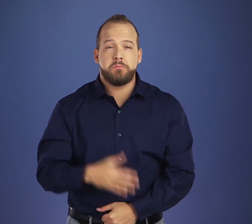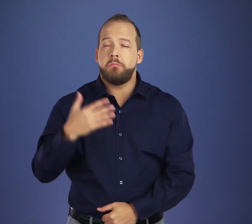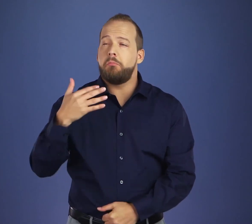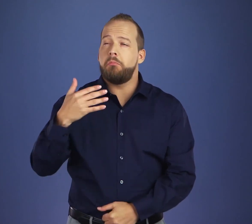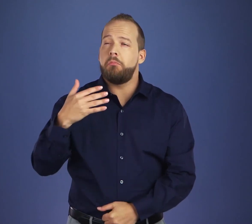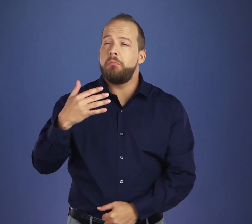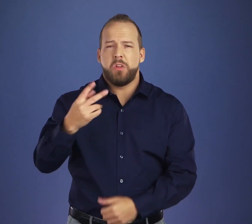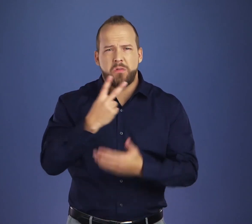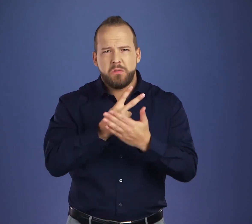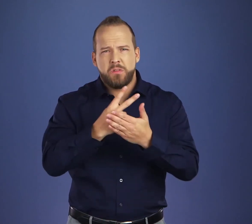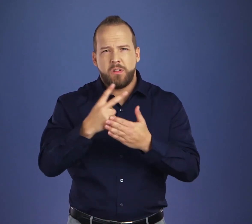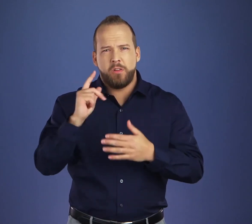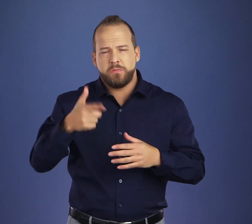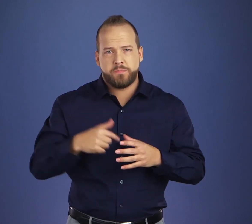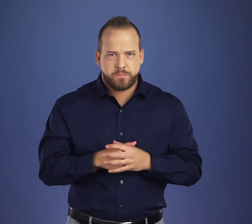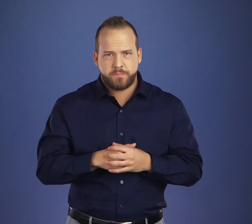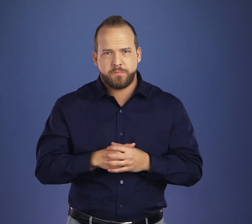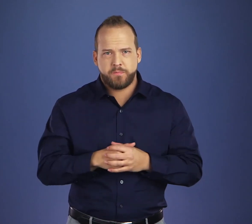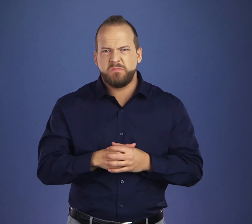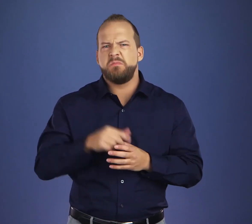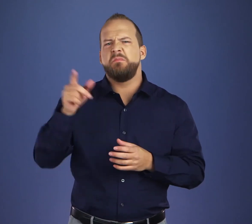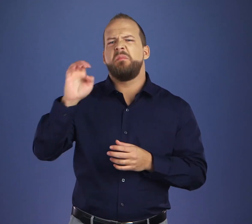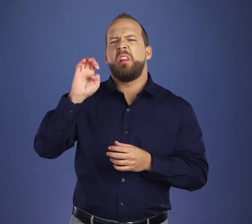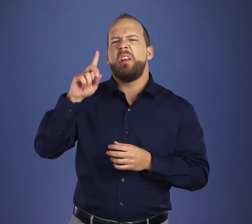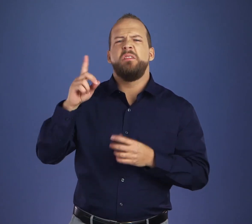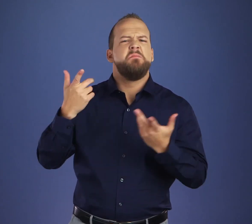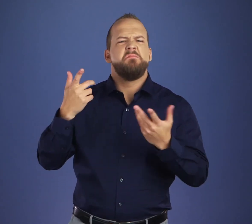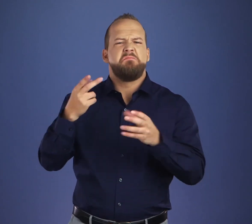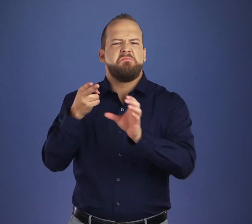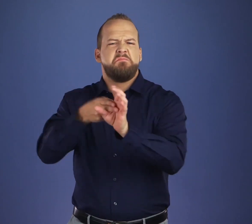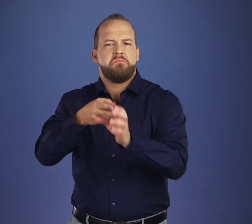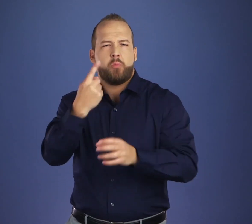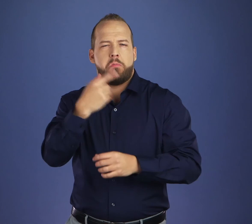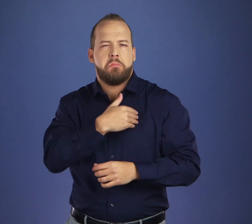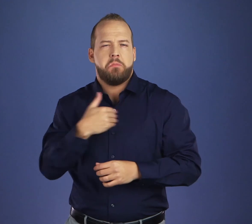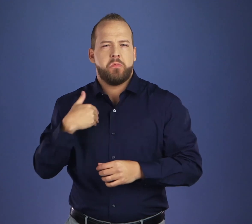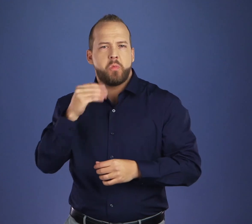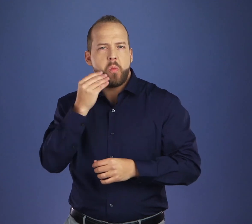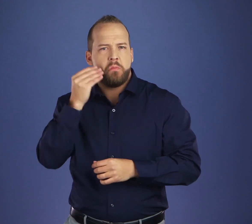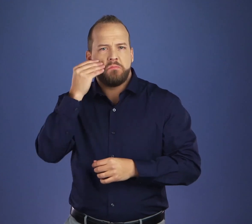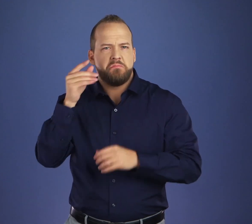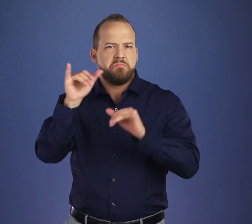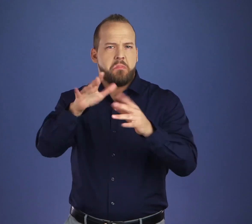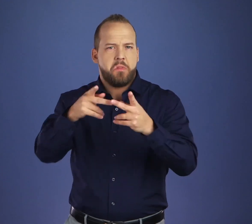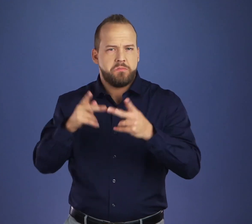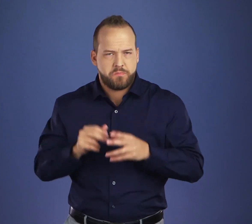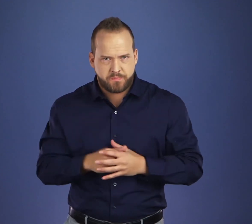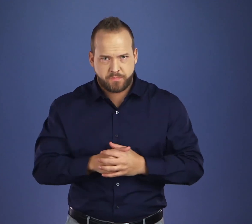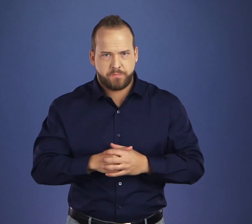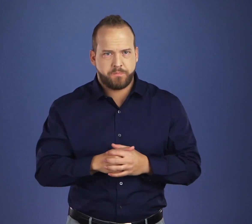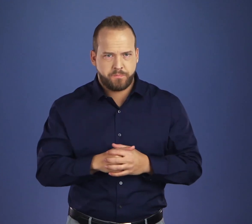About two weeks later, Ed stole by night into an A.A. member’s house and, unknown to the family, went to bed.